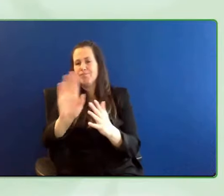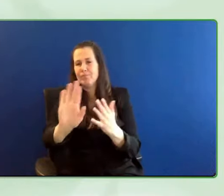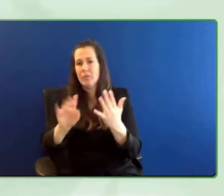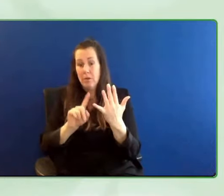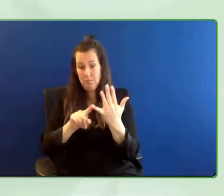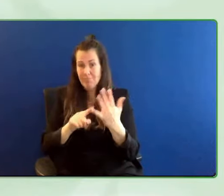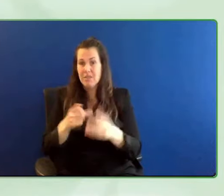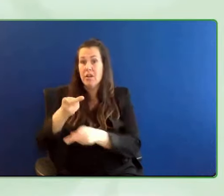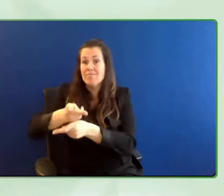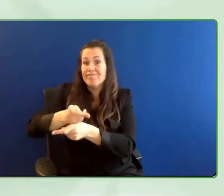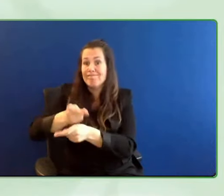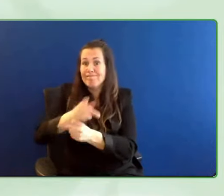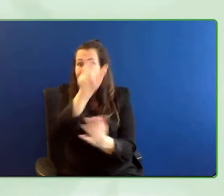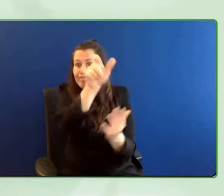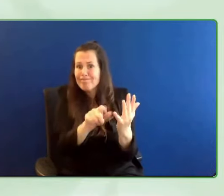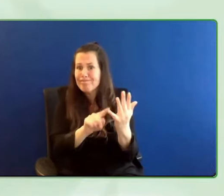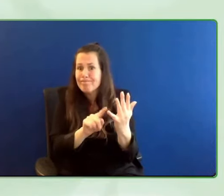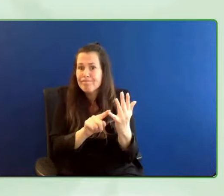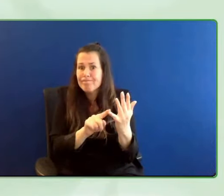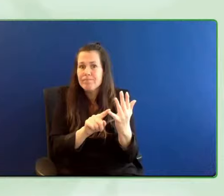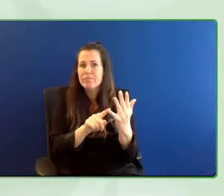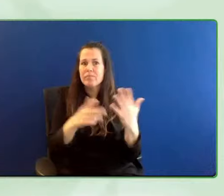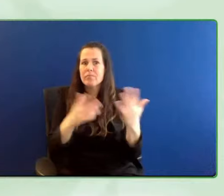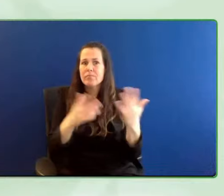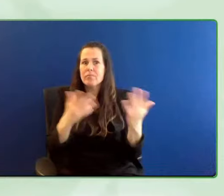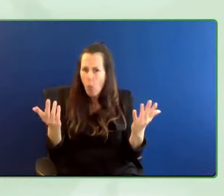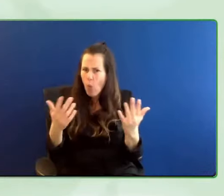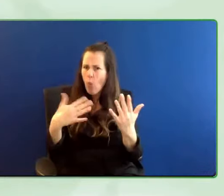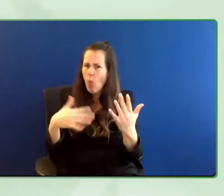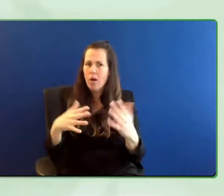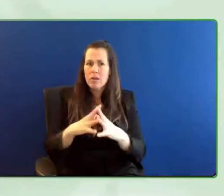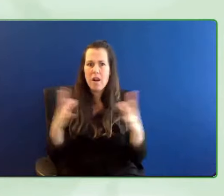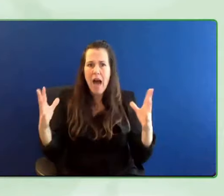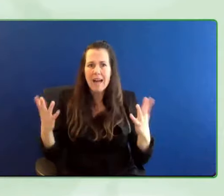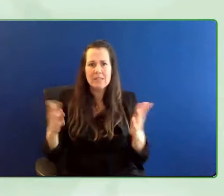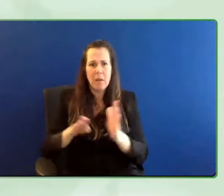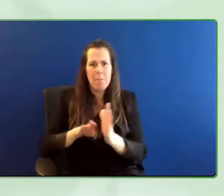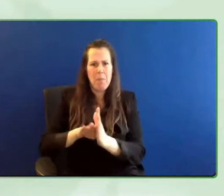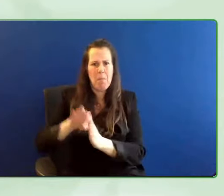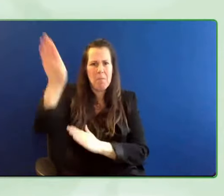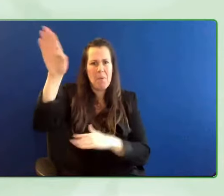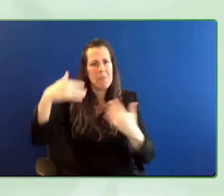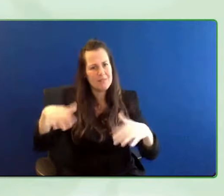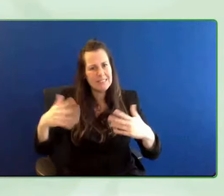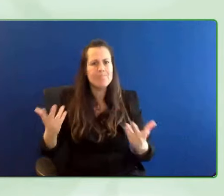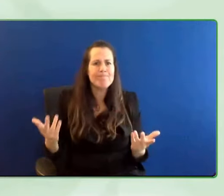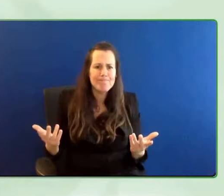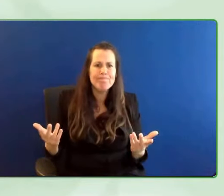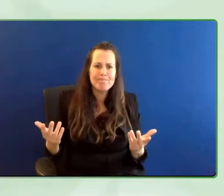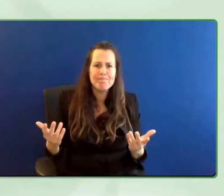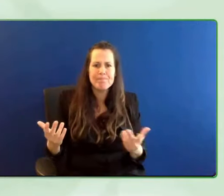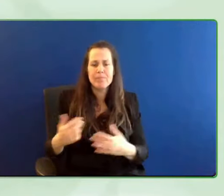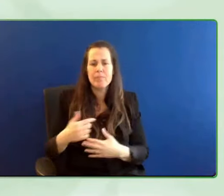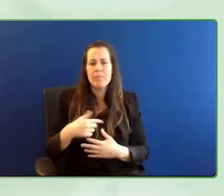We think about when me create families and parenthood is sort of a condition of the world,